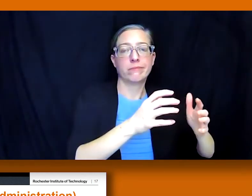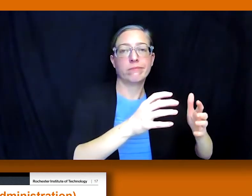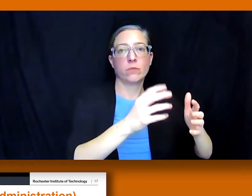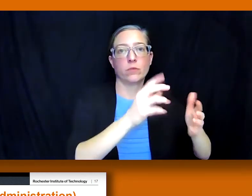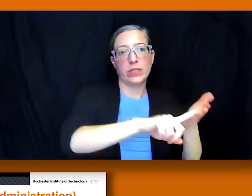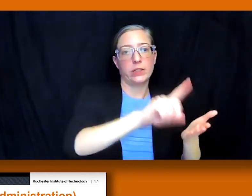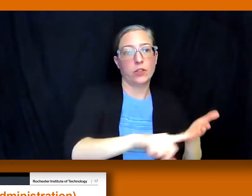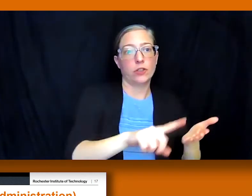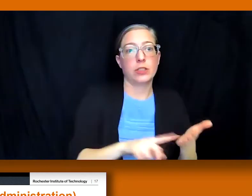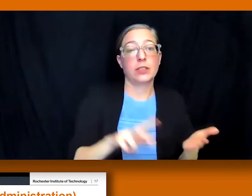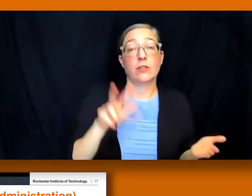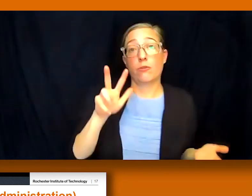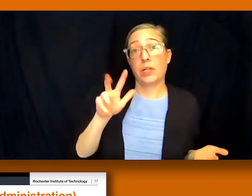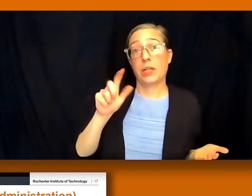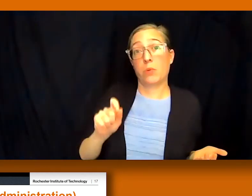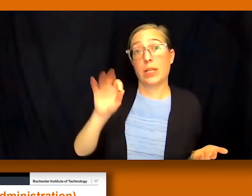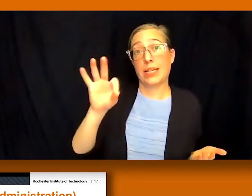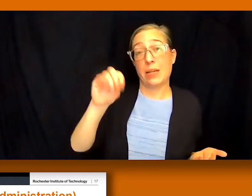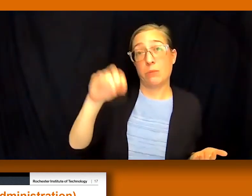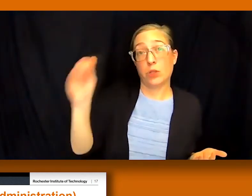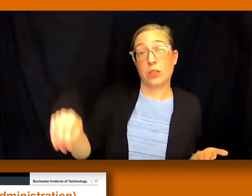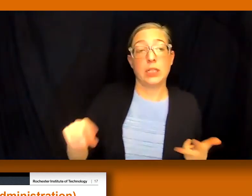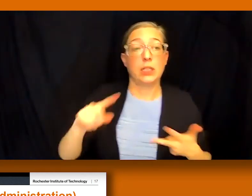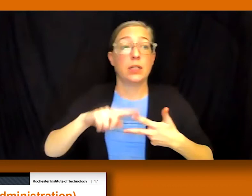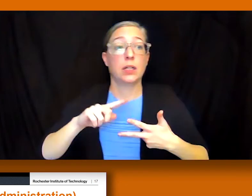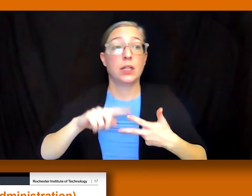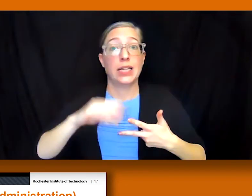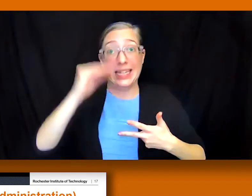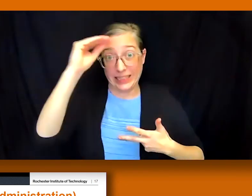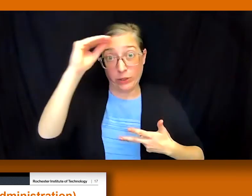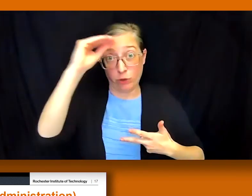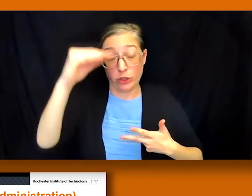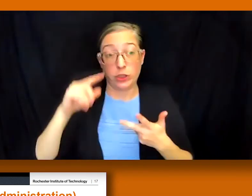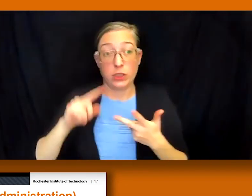Um, there's instruction and then other sponsored activity.